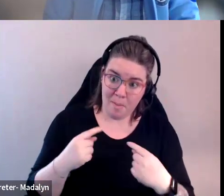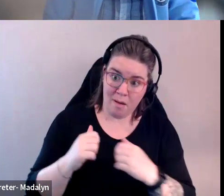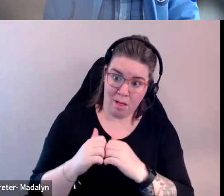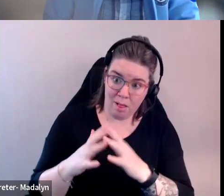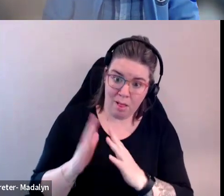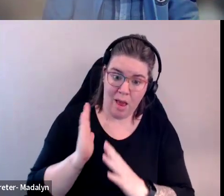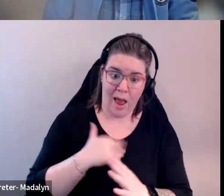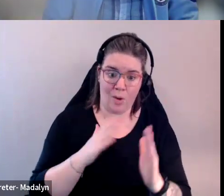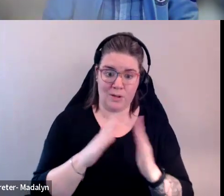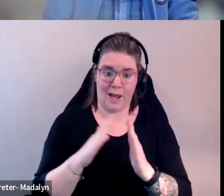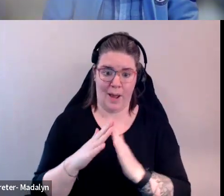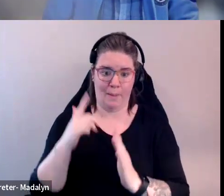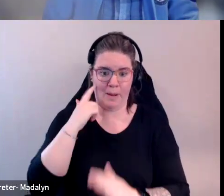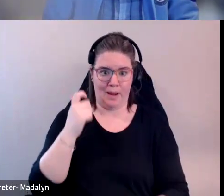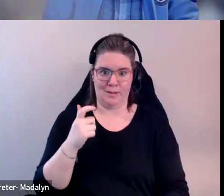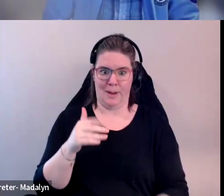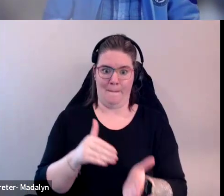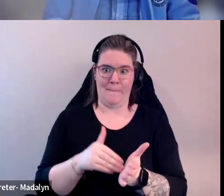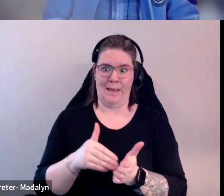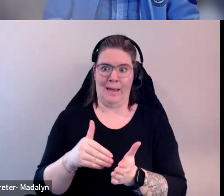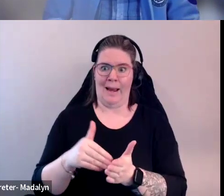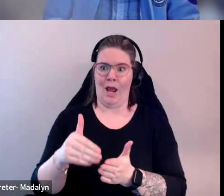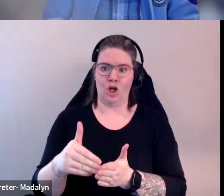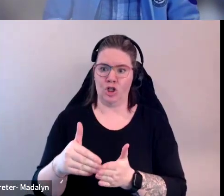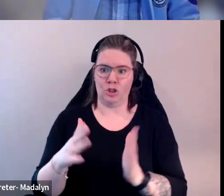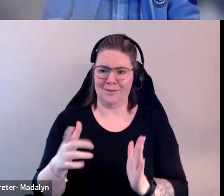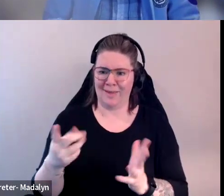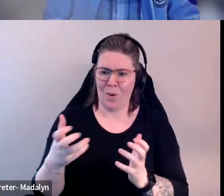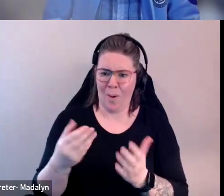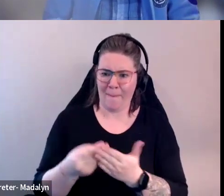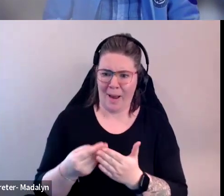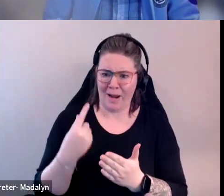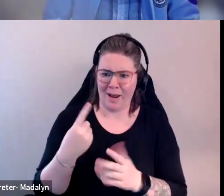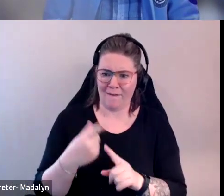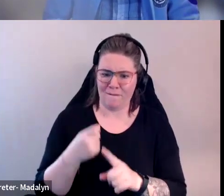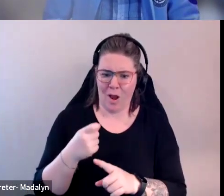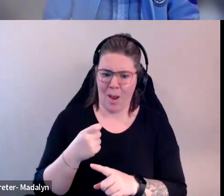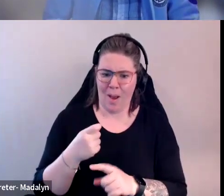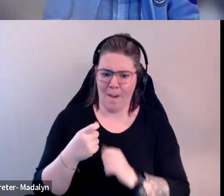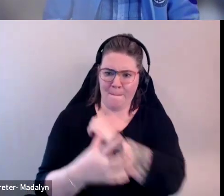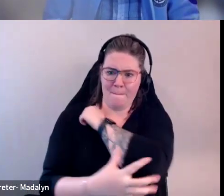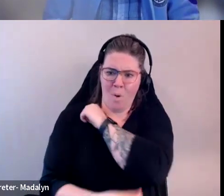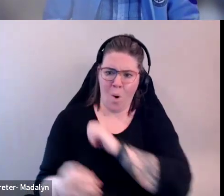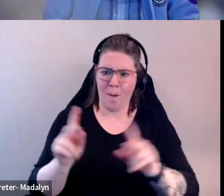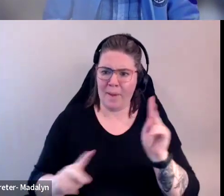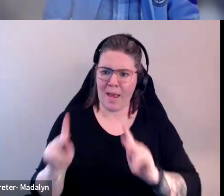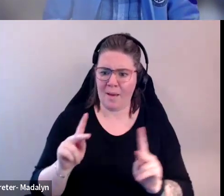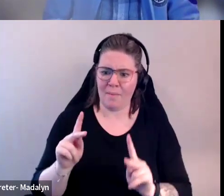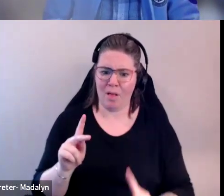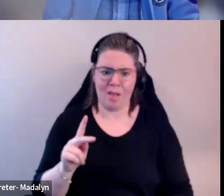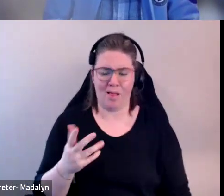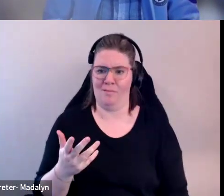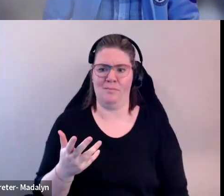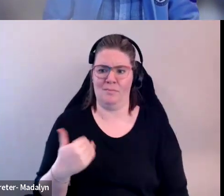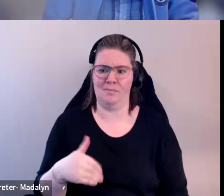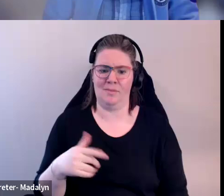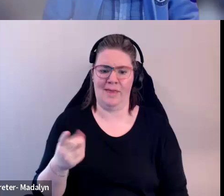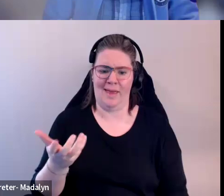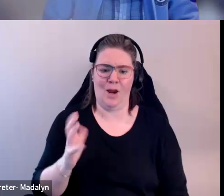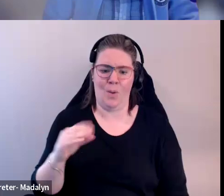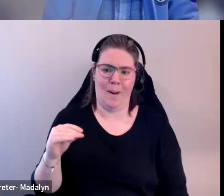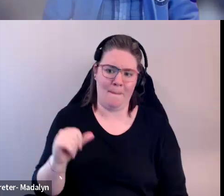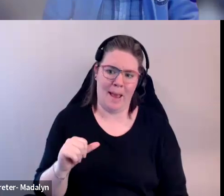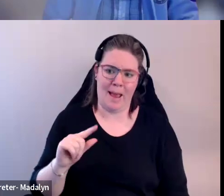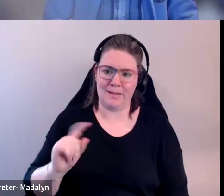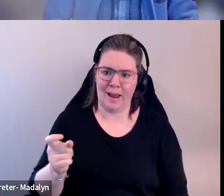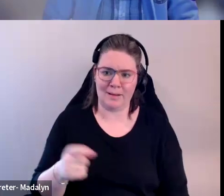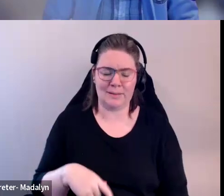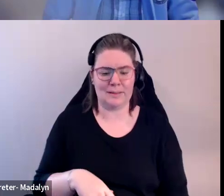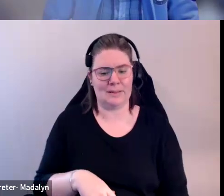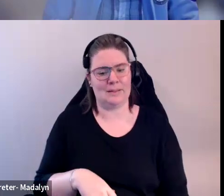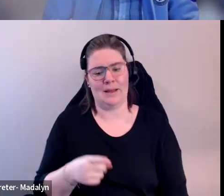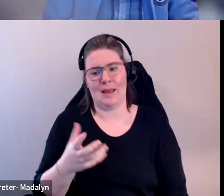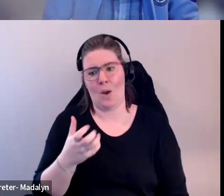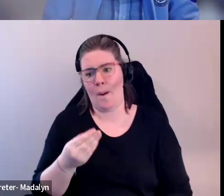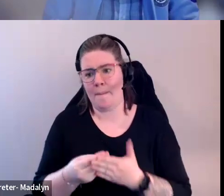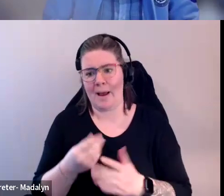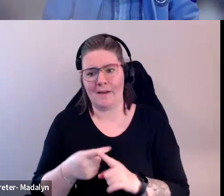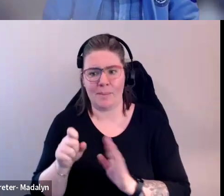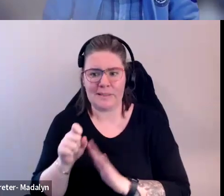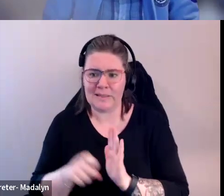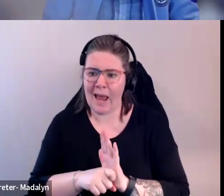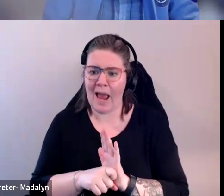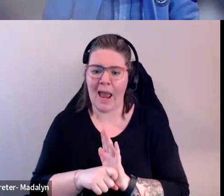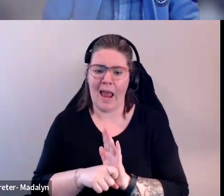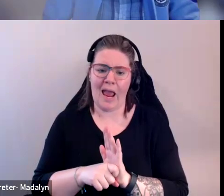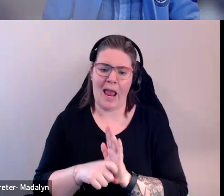Don Posh: they're billionaires, and they want money from poor people. For some reason they they had their hand out. They were. They don't want to pay taxes. They they want money from the state, the county, and and the city.